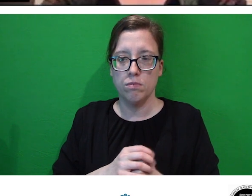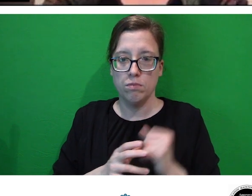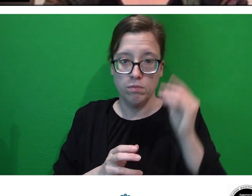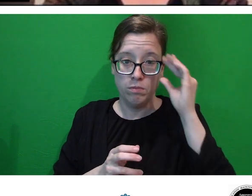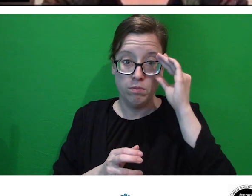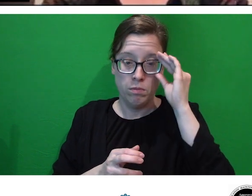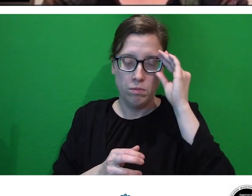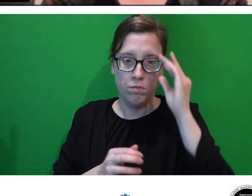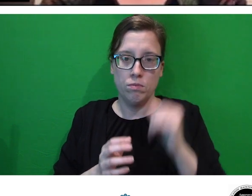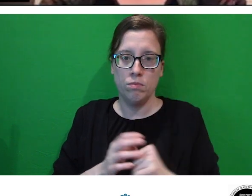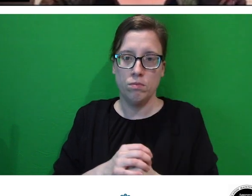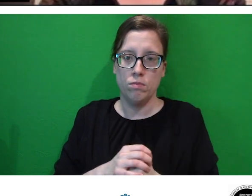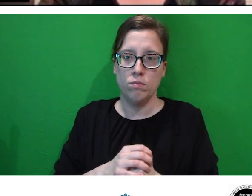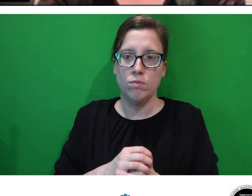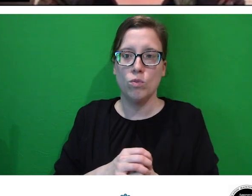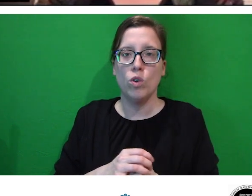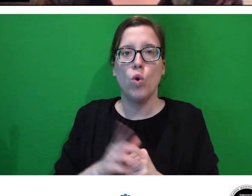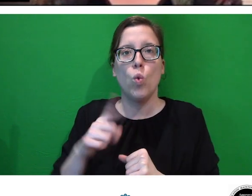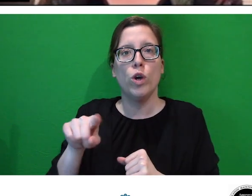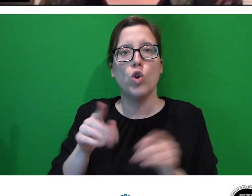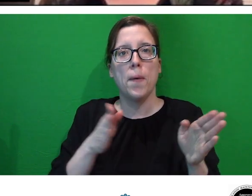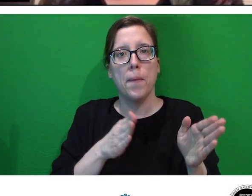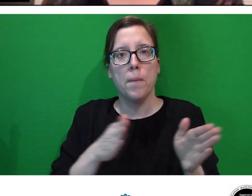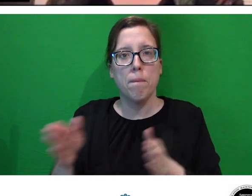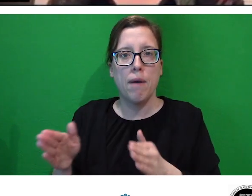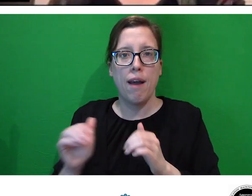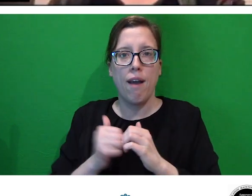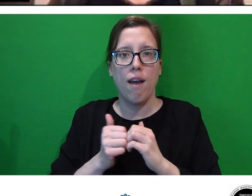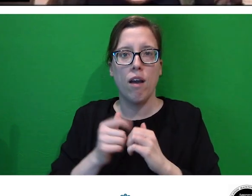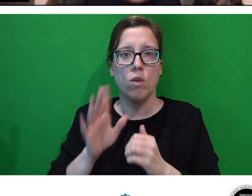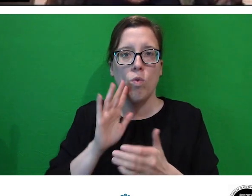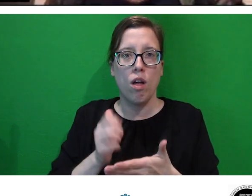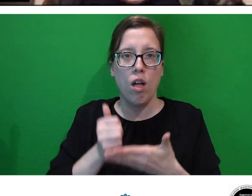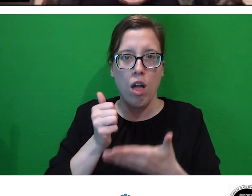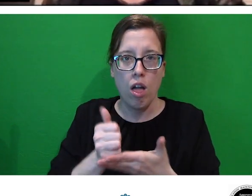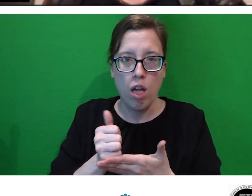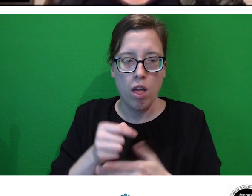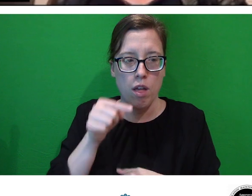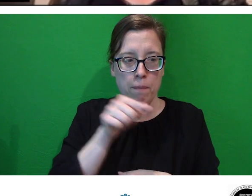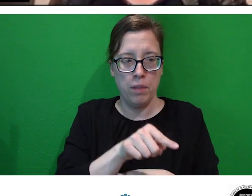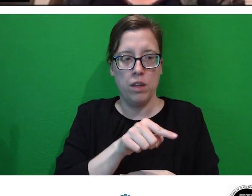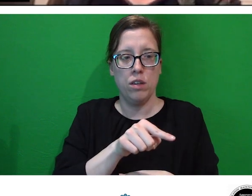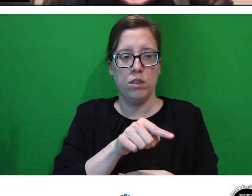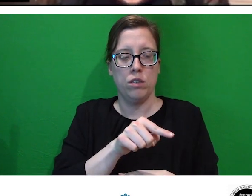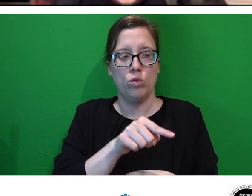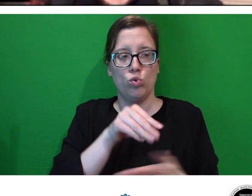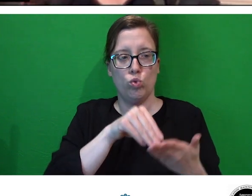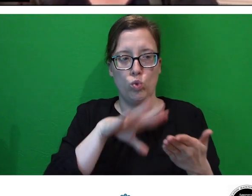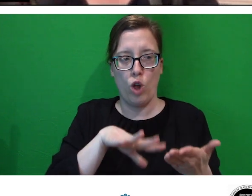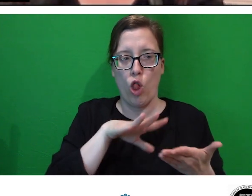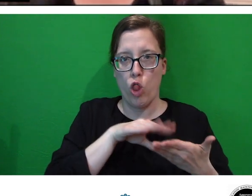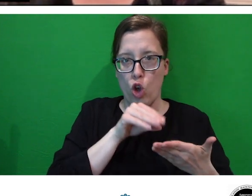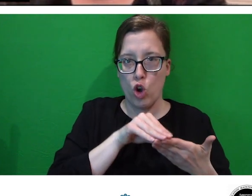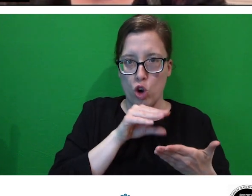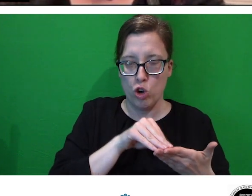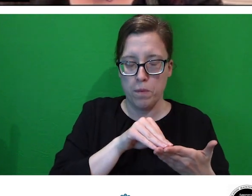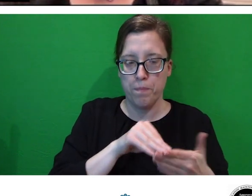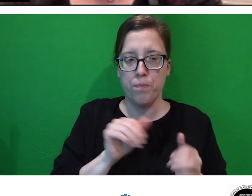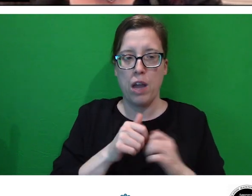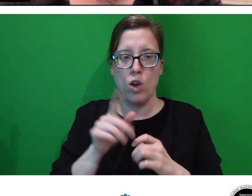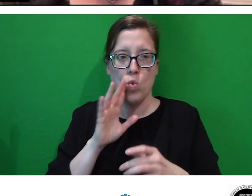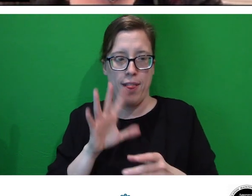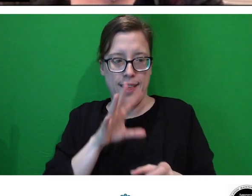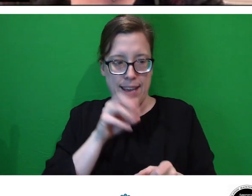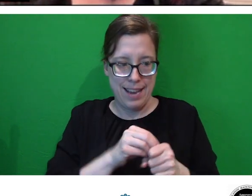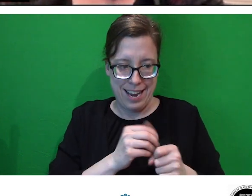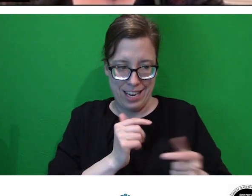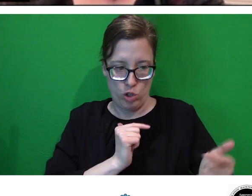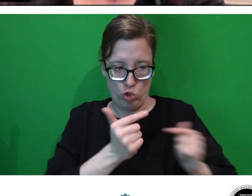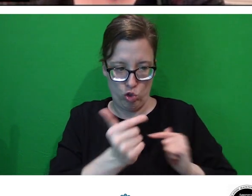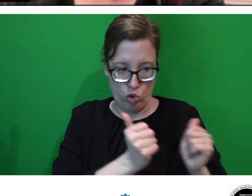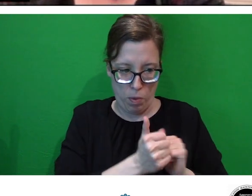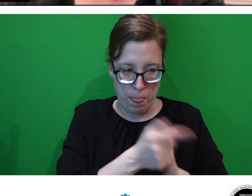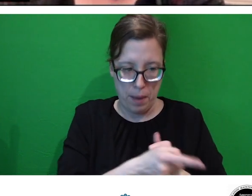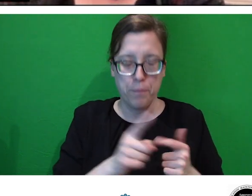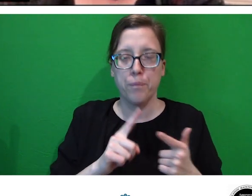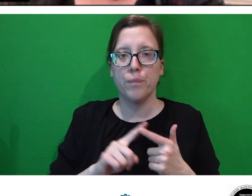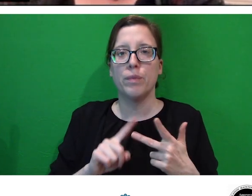drilling down a little bit more in it now–to say, as you're planning how you're going to help a kid